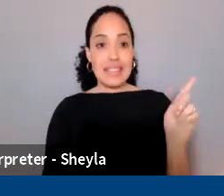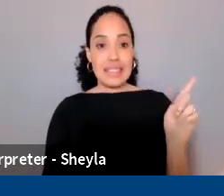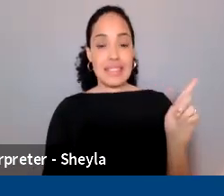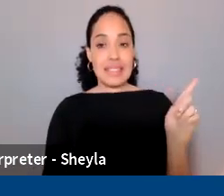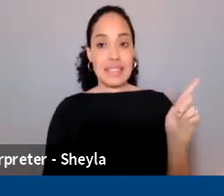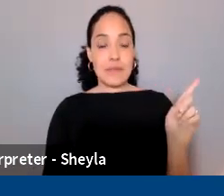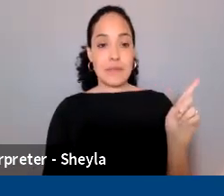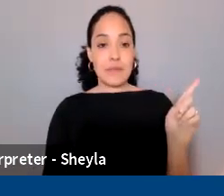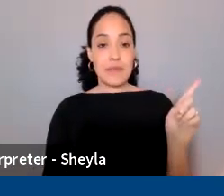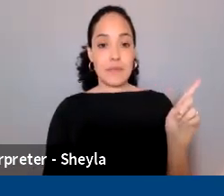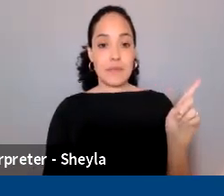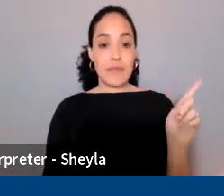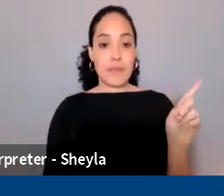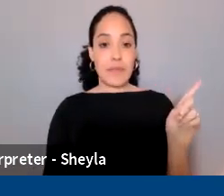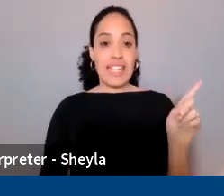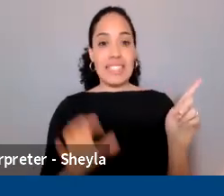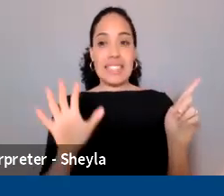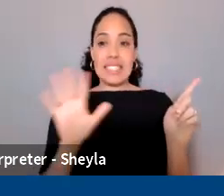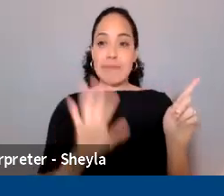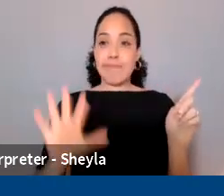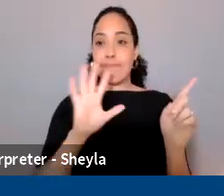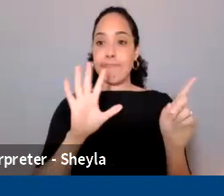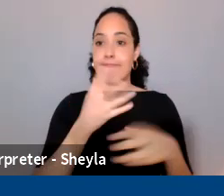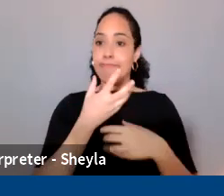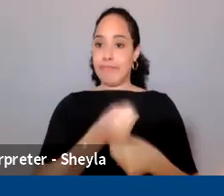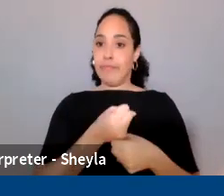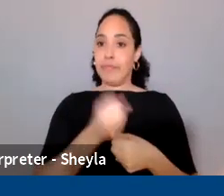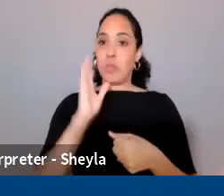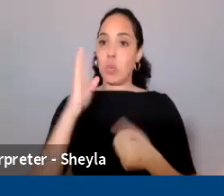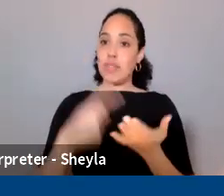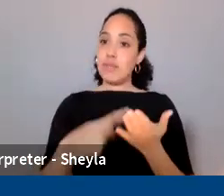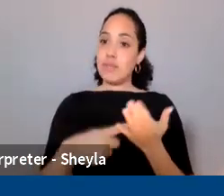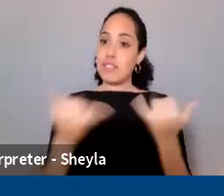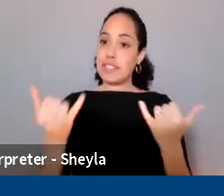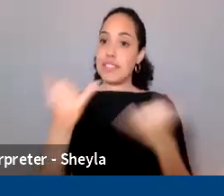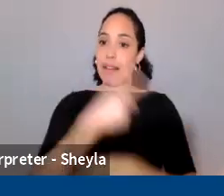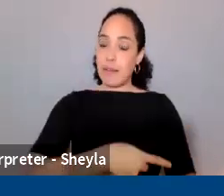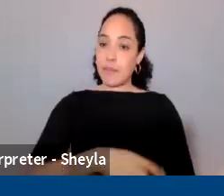meat of of what I'm going to talk about today and that is the phases of recovery so that people kind